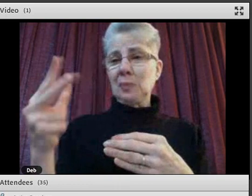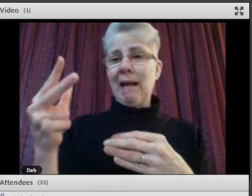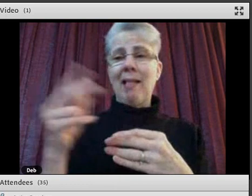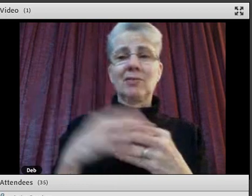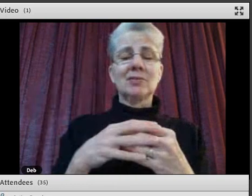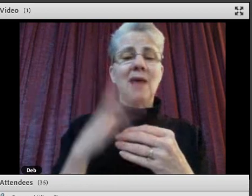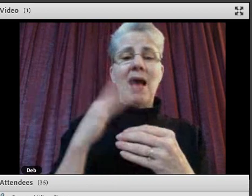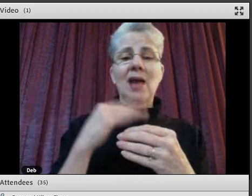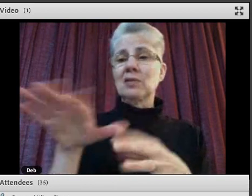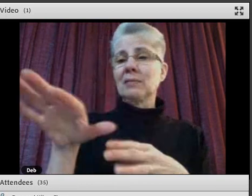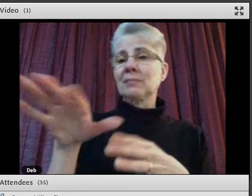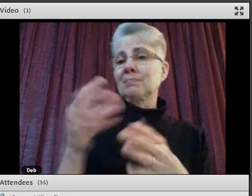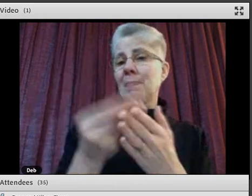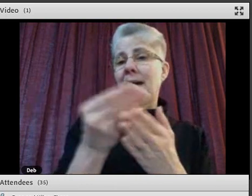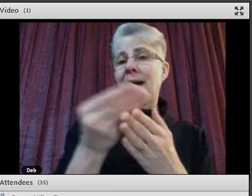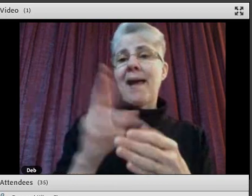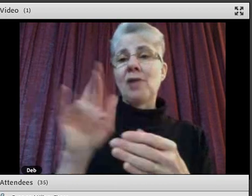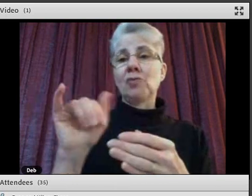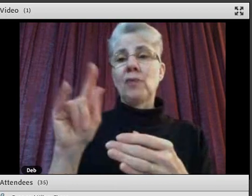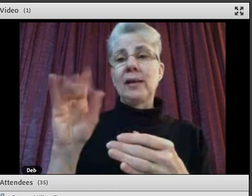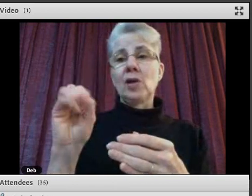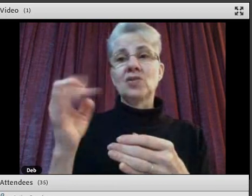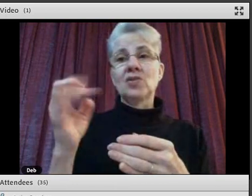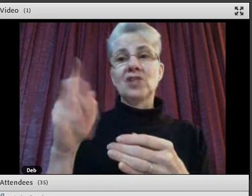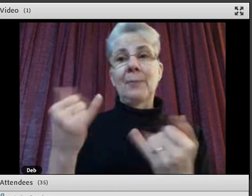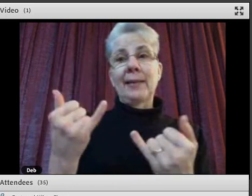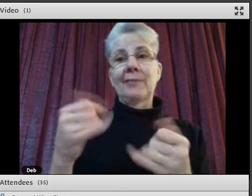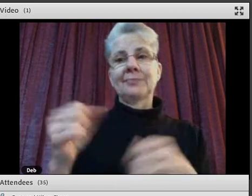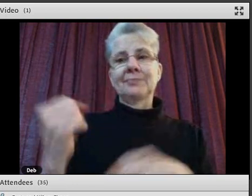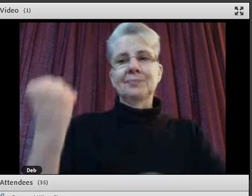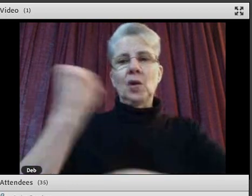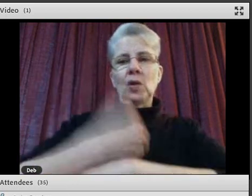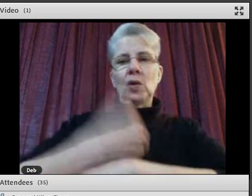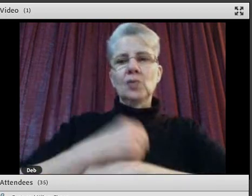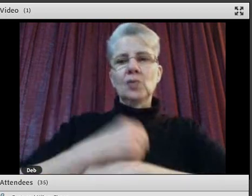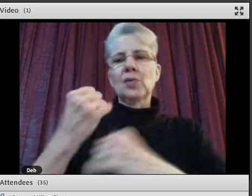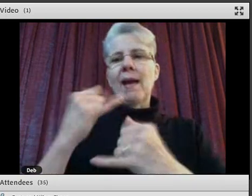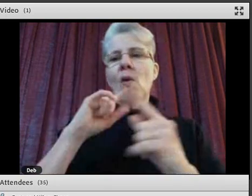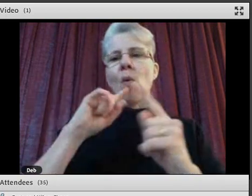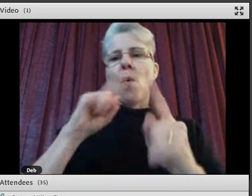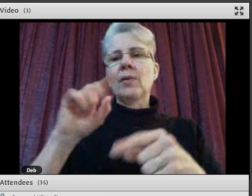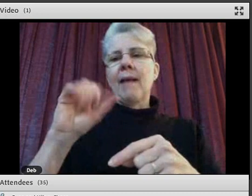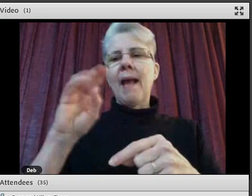I used to pick them up like crazy at Radio Shack, but those are gone so it's Amazon for me.